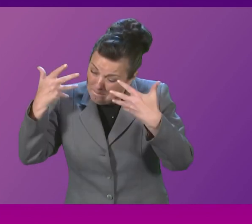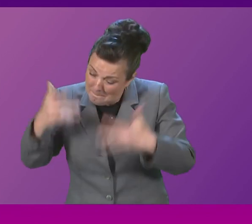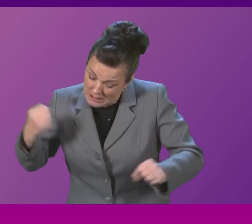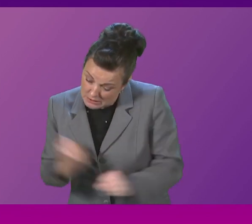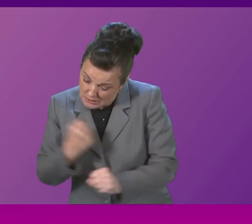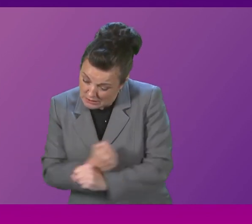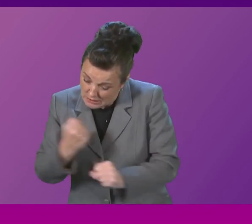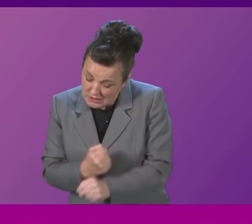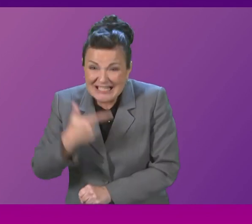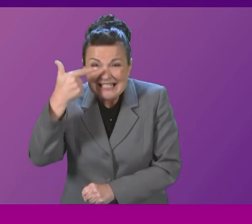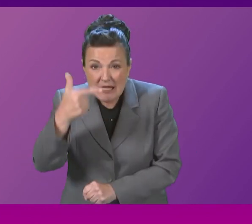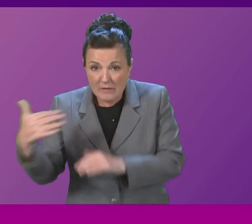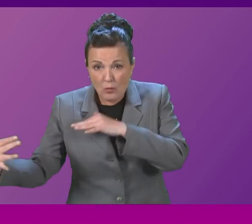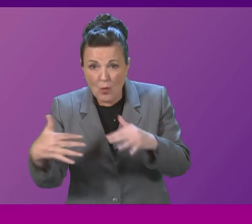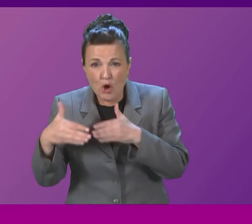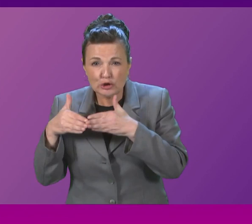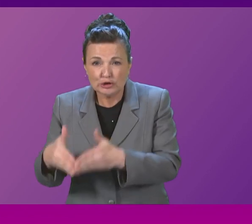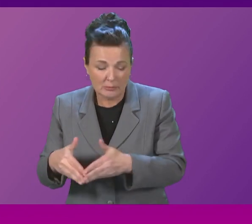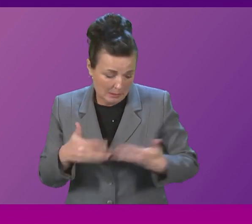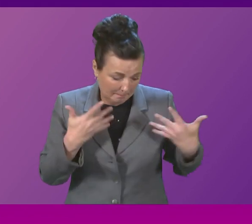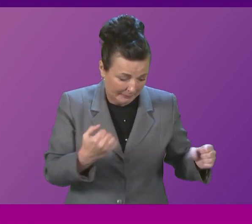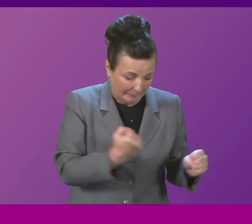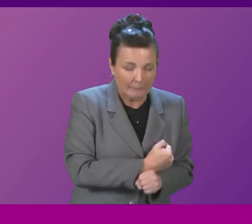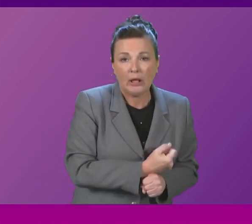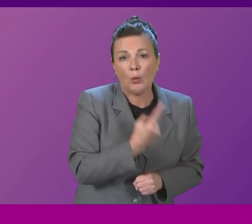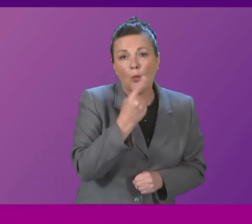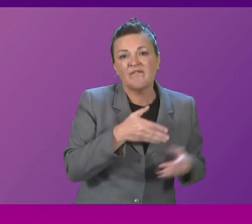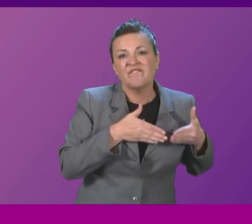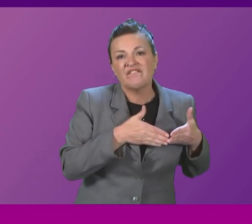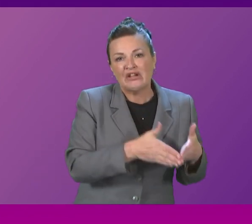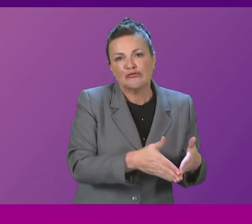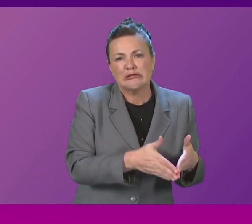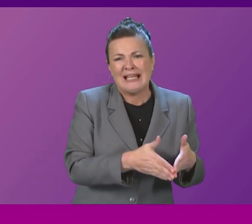That is seven warships compared with one ferry.